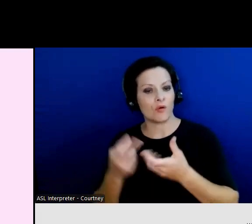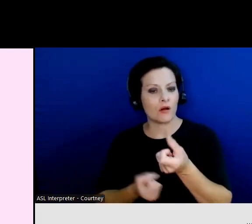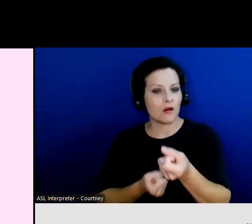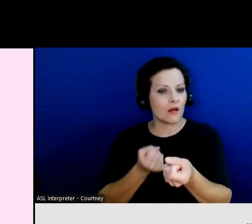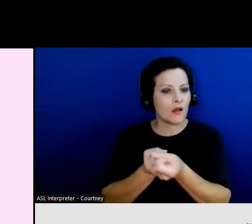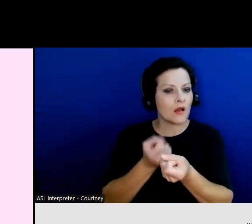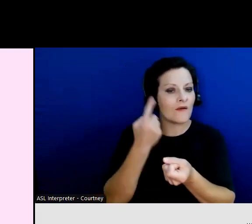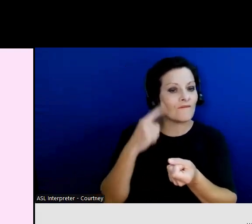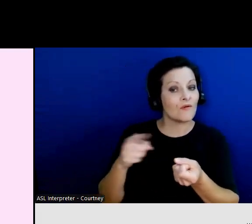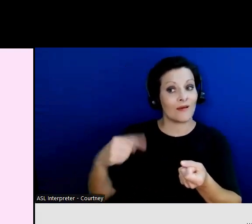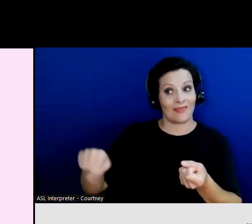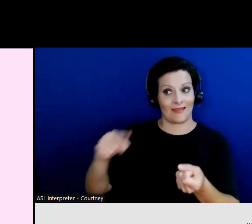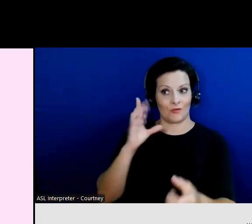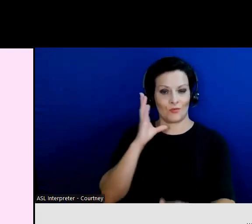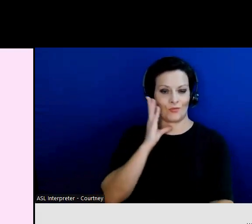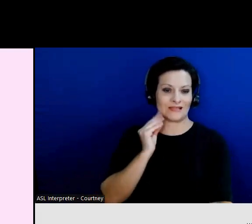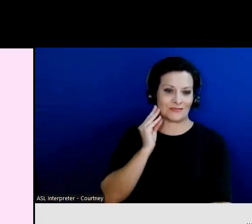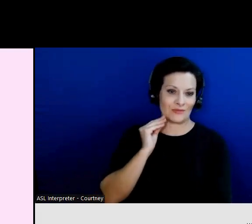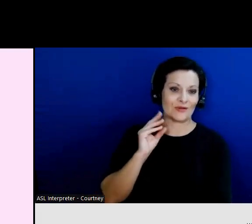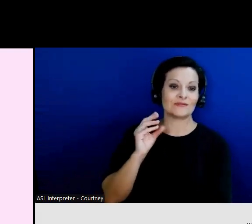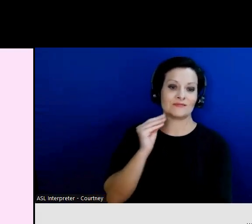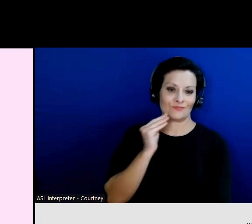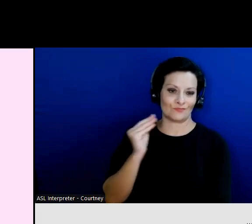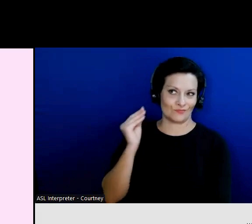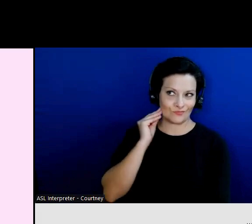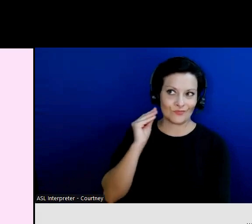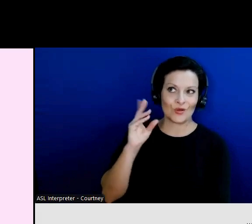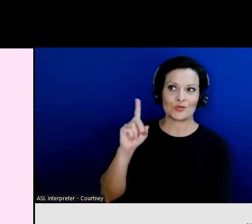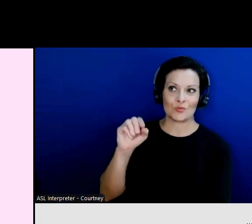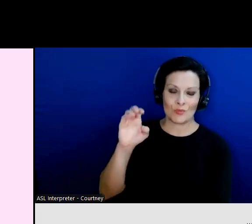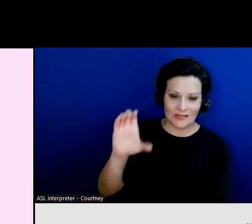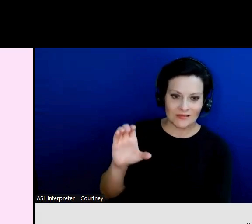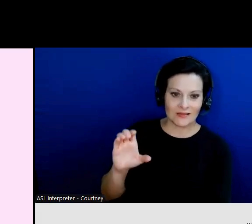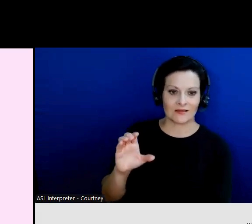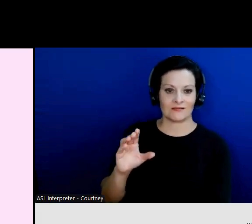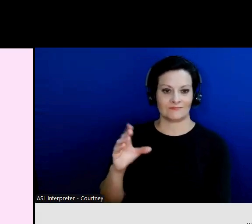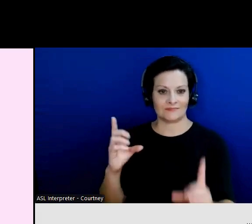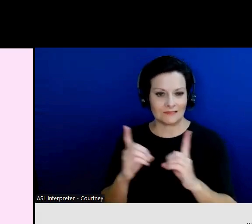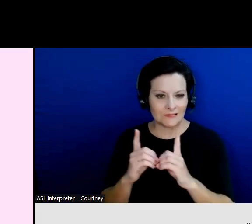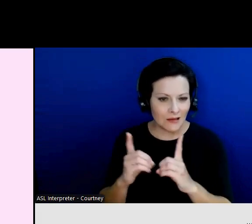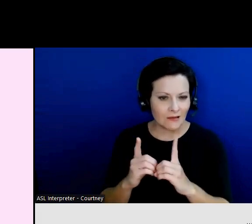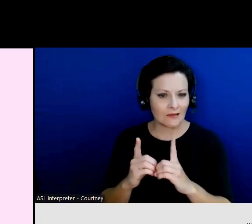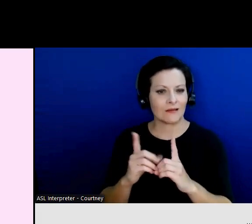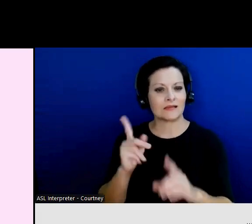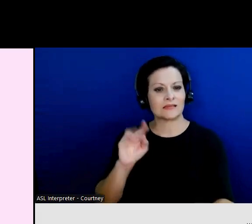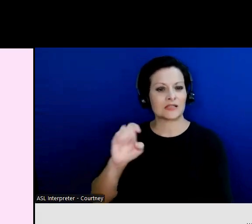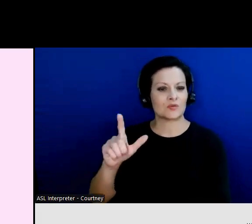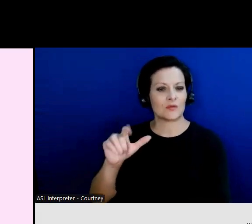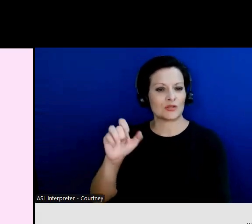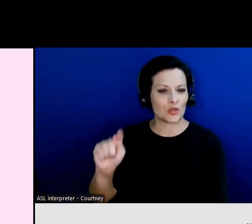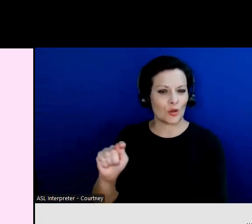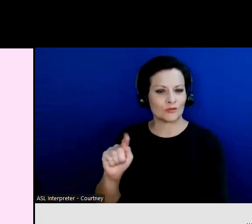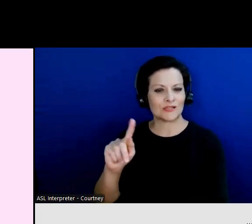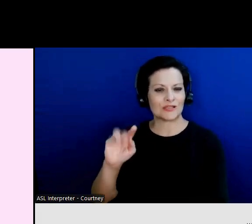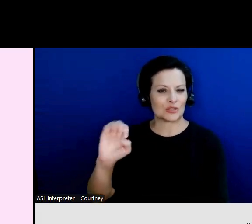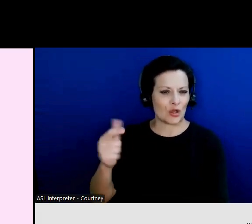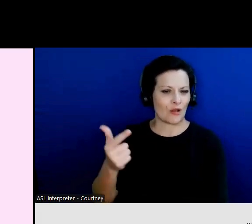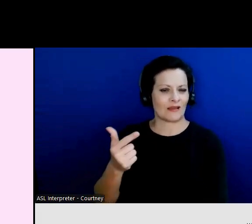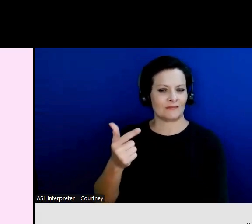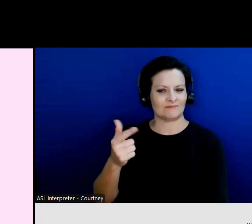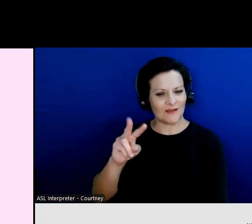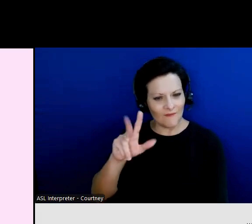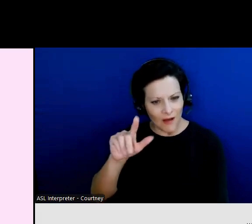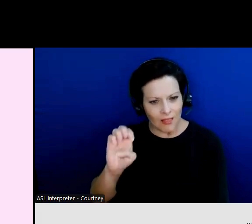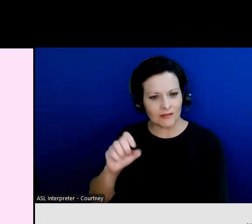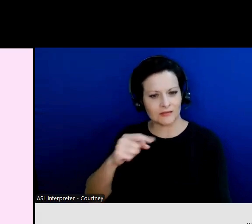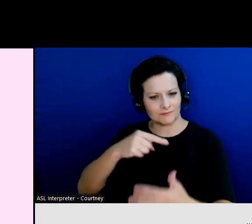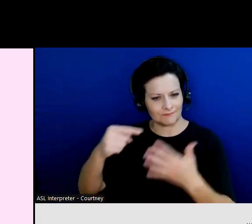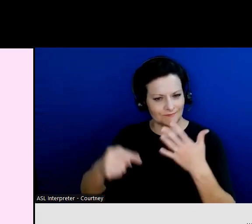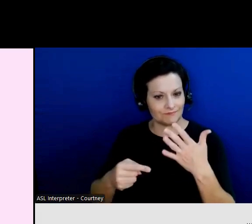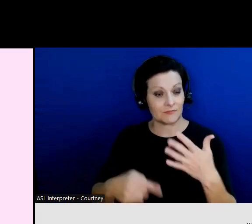victims of domestic violence, dating violence, sexual assault, or stalking and one nonprofit,